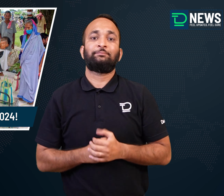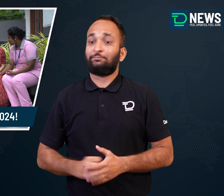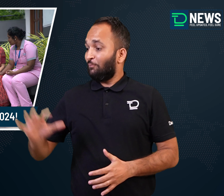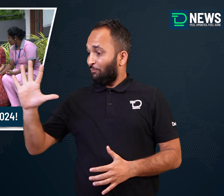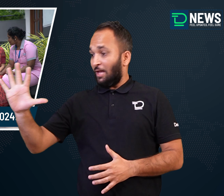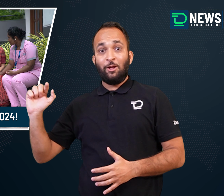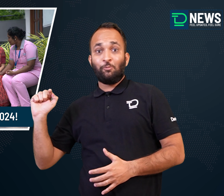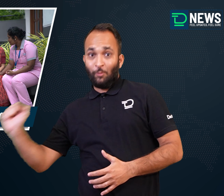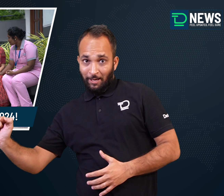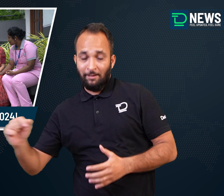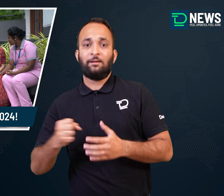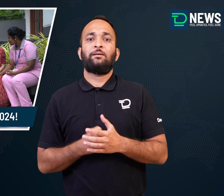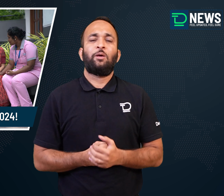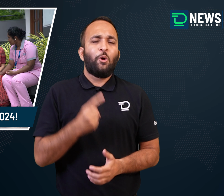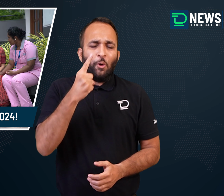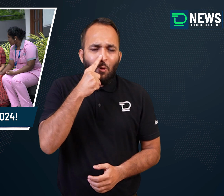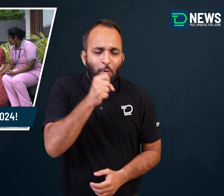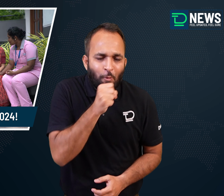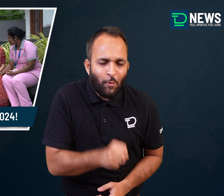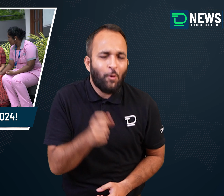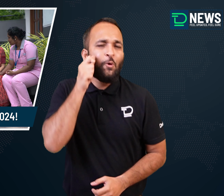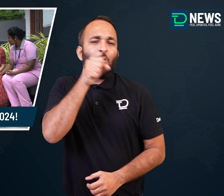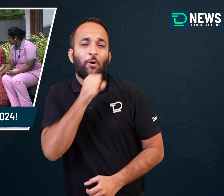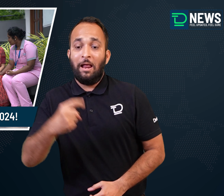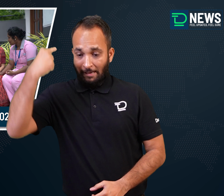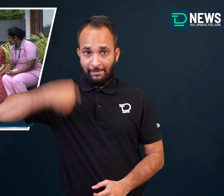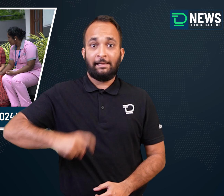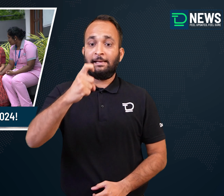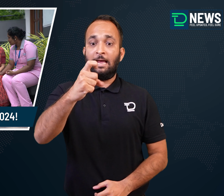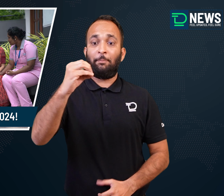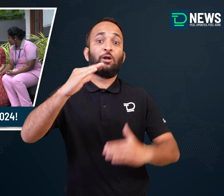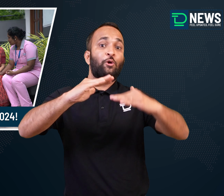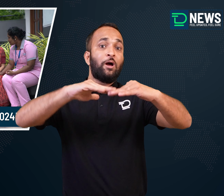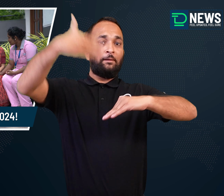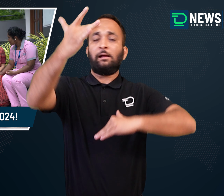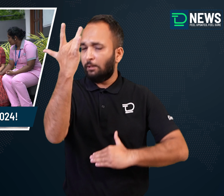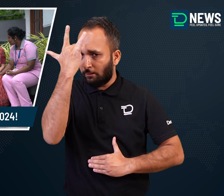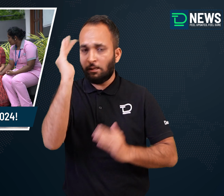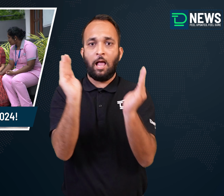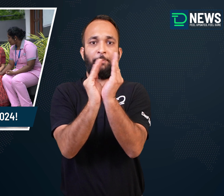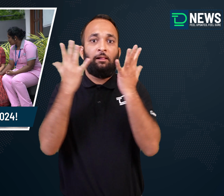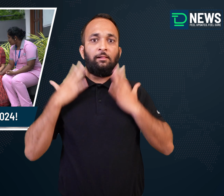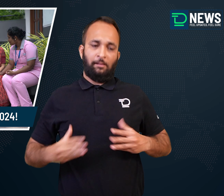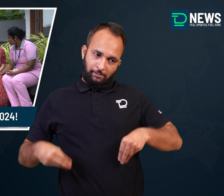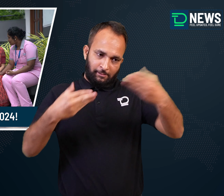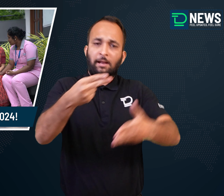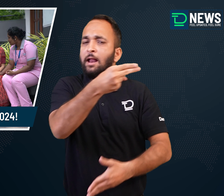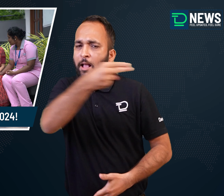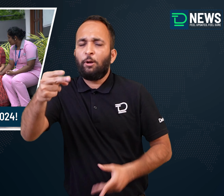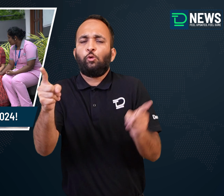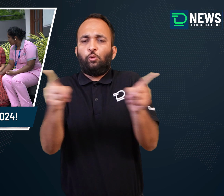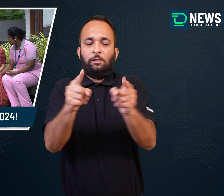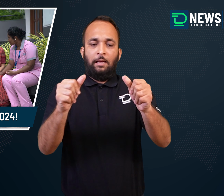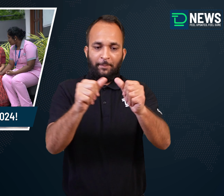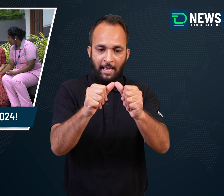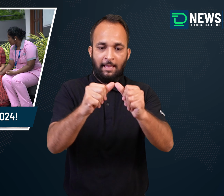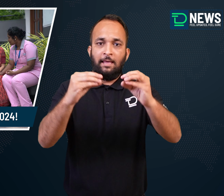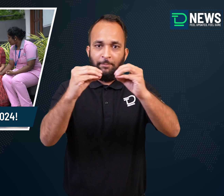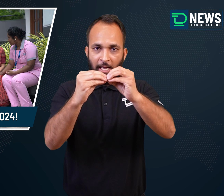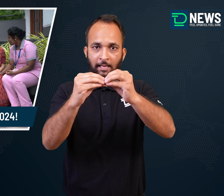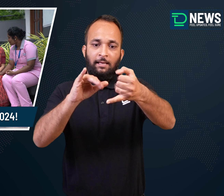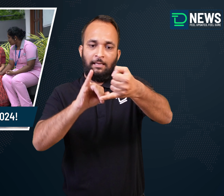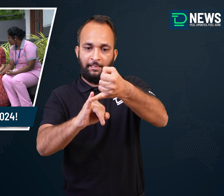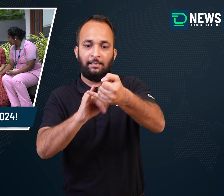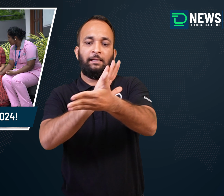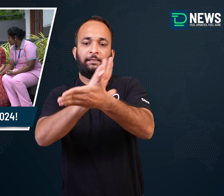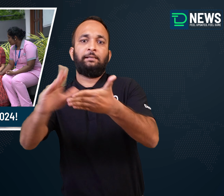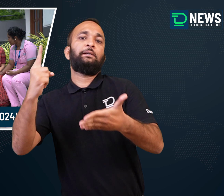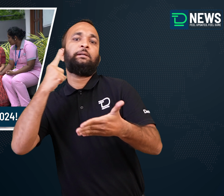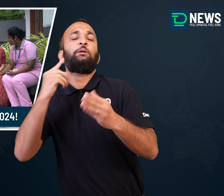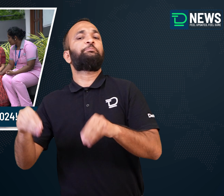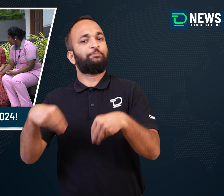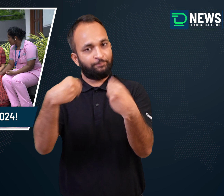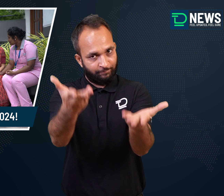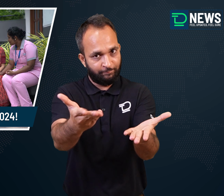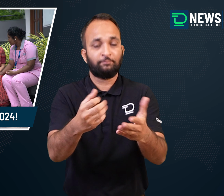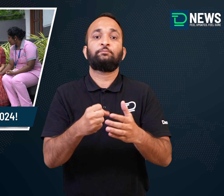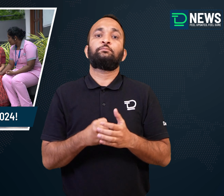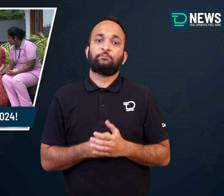5. All senior citizens above 70 years old are covered under the Ayushman Bharat scheme health insurance.